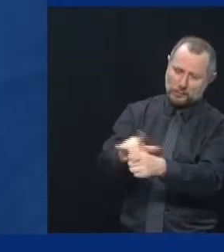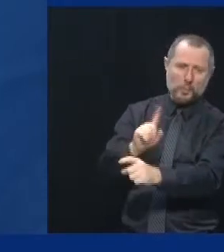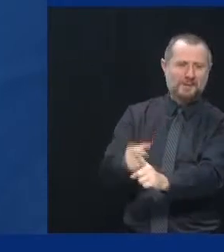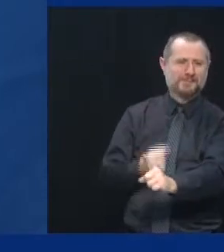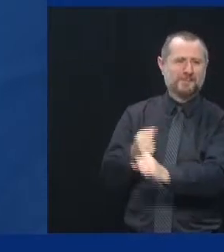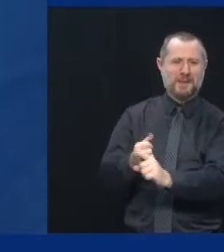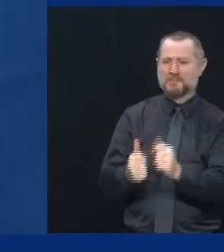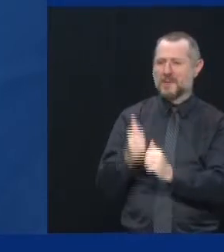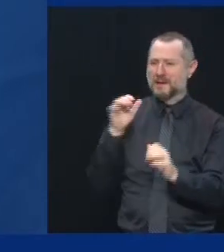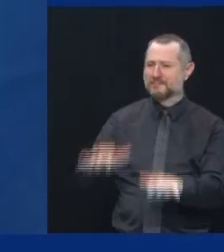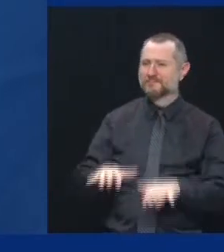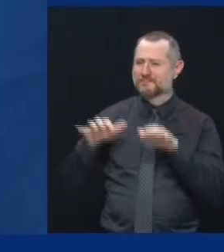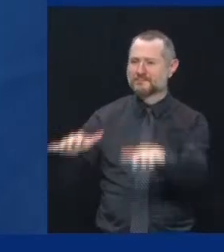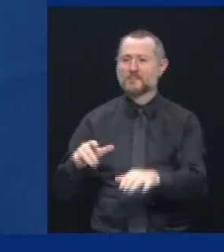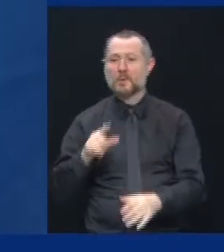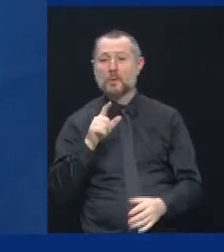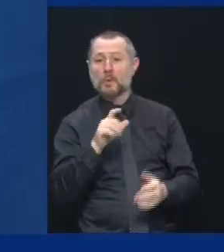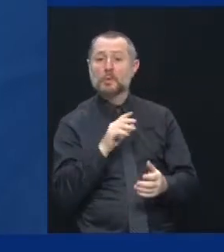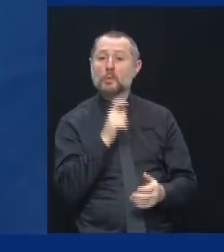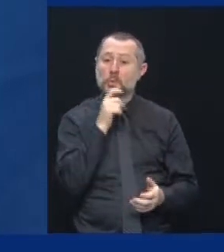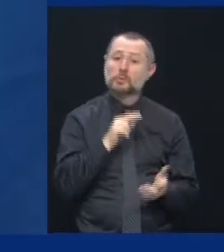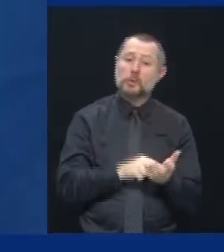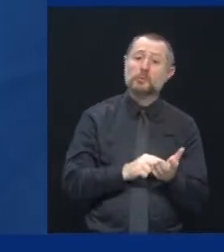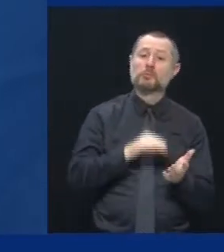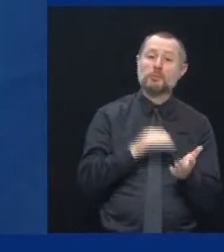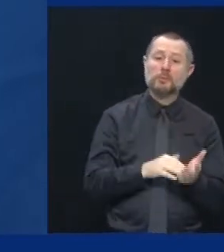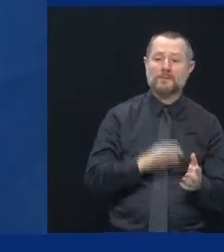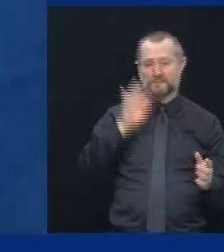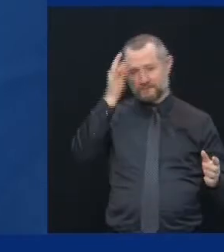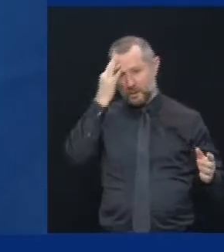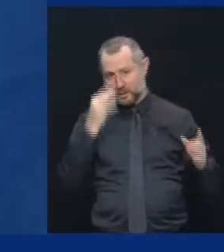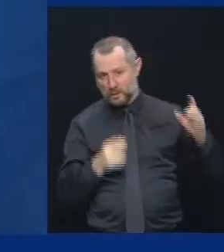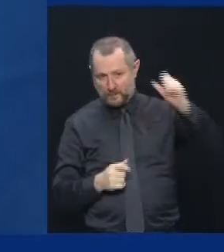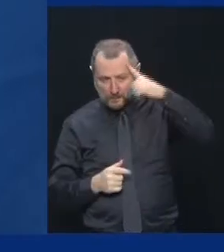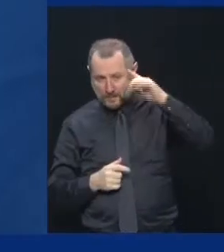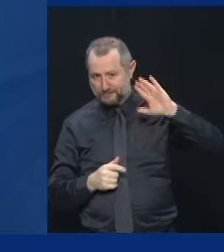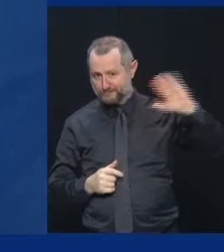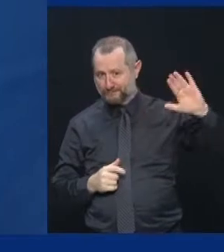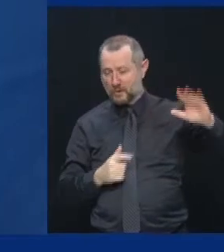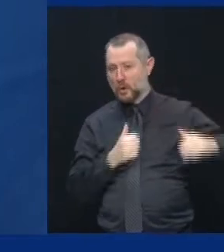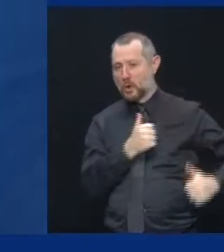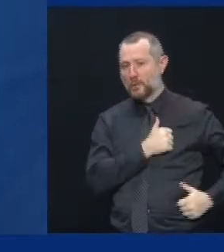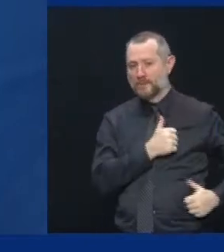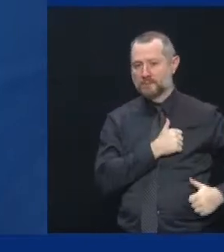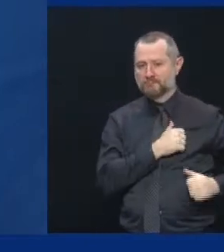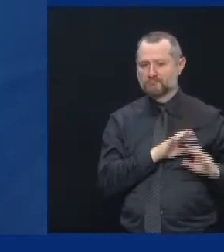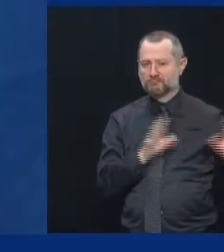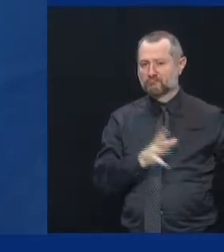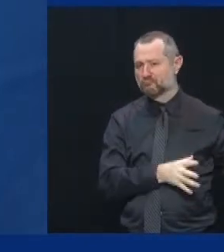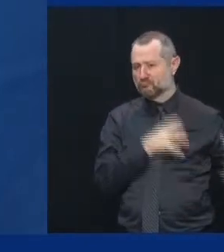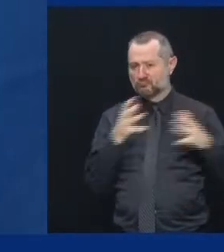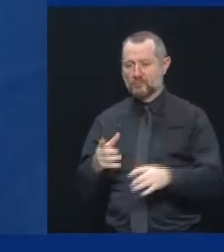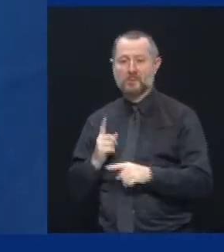THE FEDERAL GOVERNMENT WILL PROVIDE A SPECIAL DOSAGE ALLOCATION FOR THESE SITES AND THEY'LL BE STAFFED JOINTLY BY